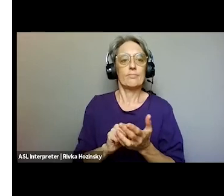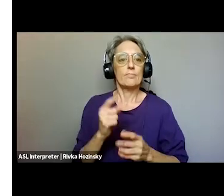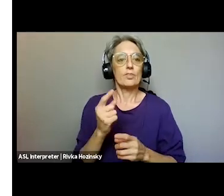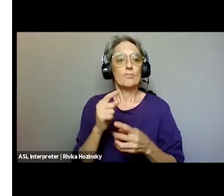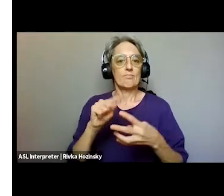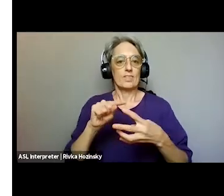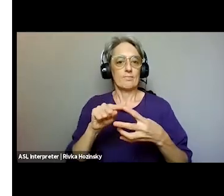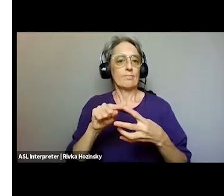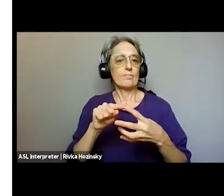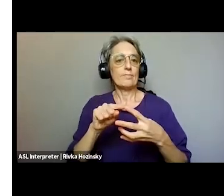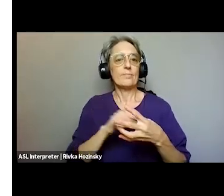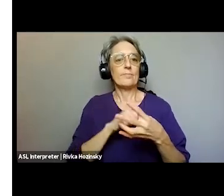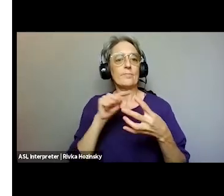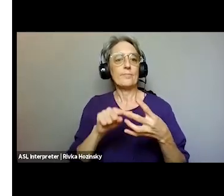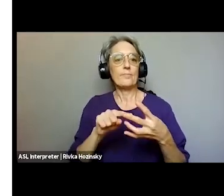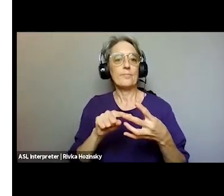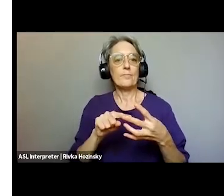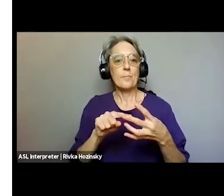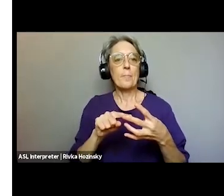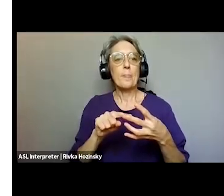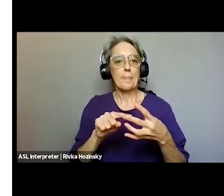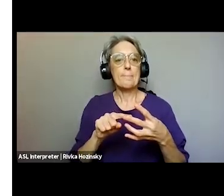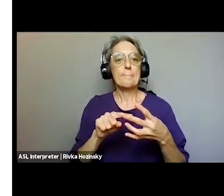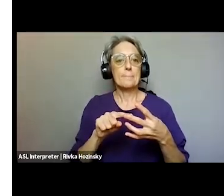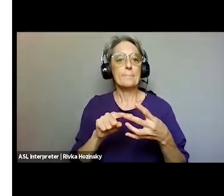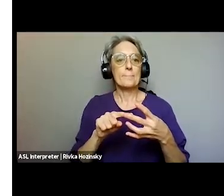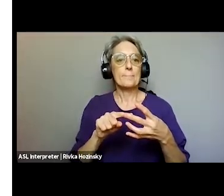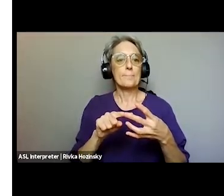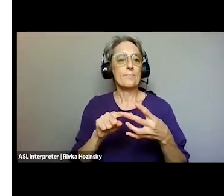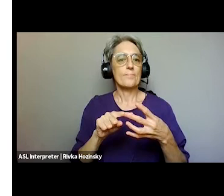disabilities, the occurrence of physical and mental health complications in the postpartum